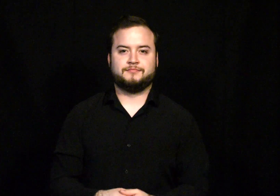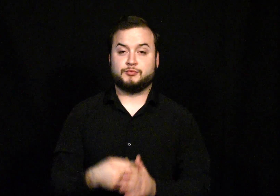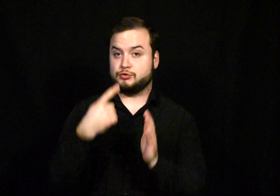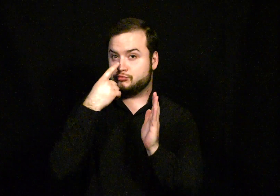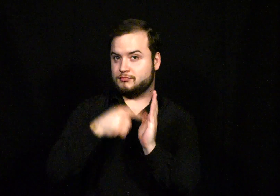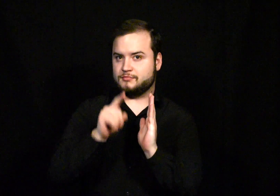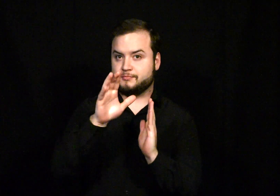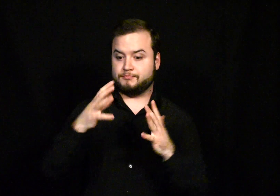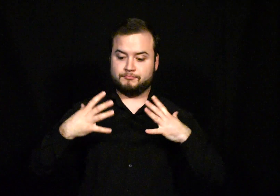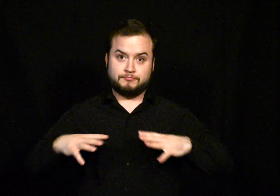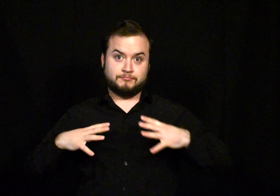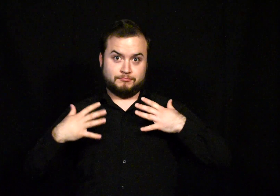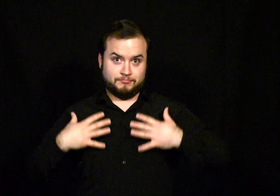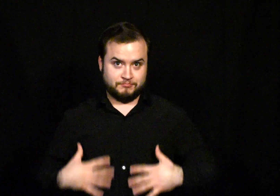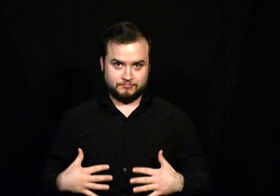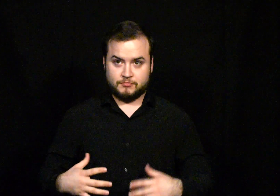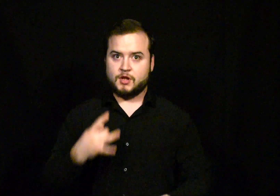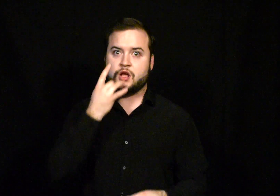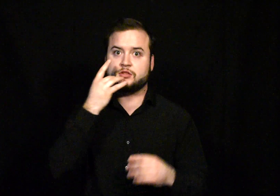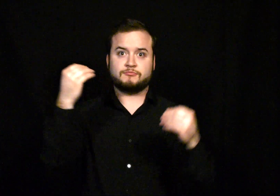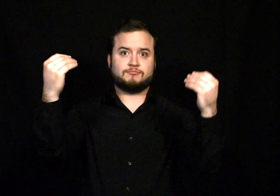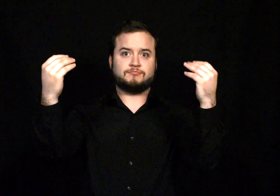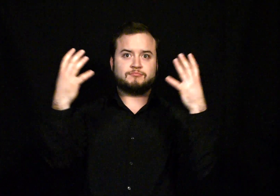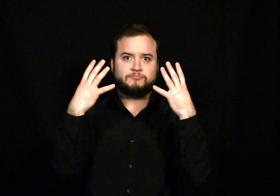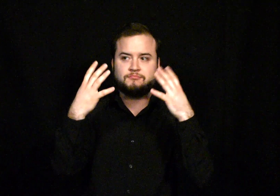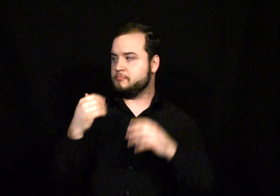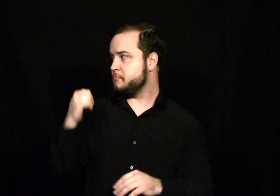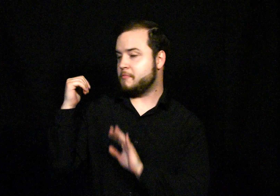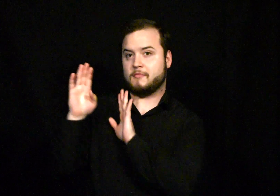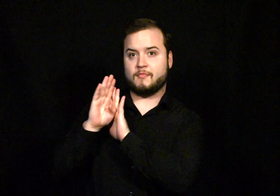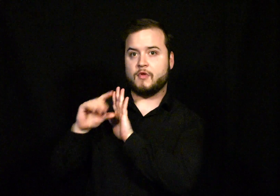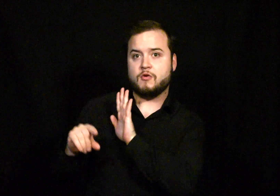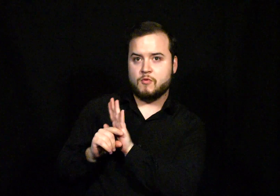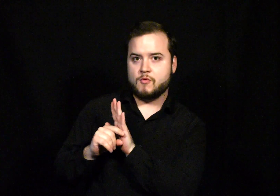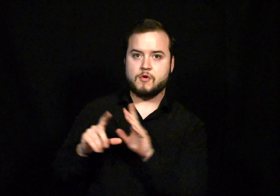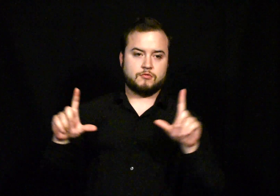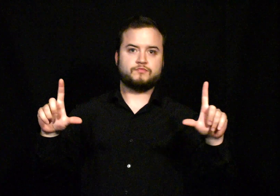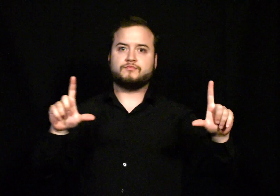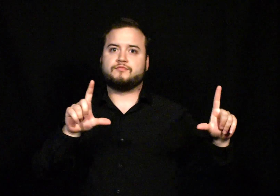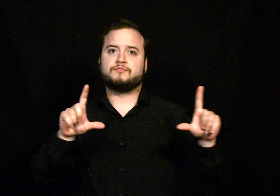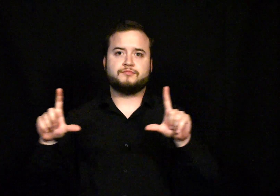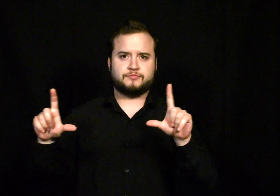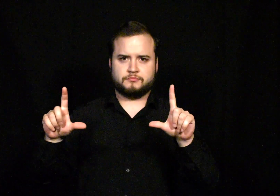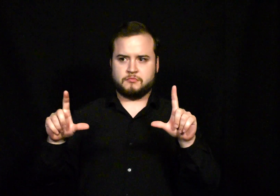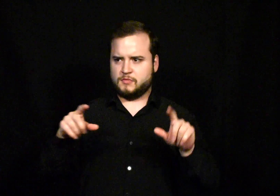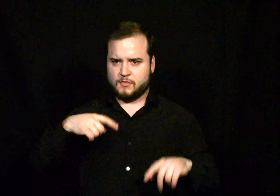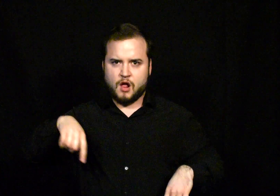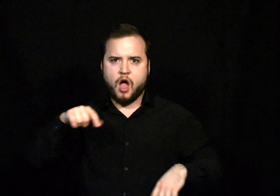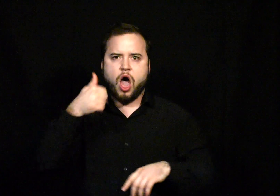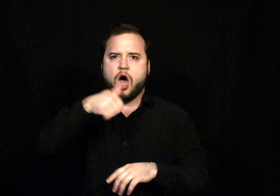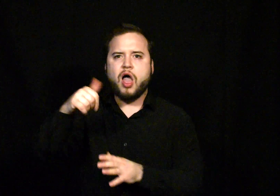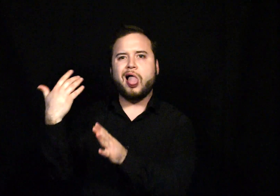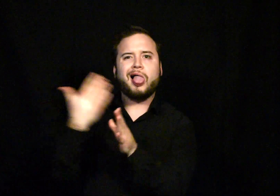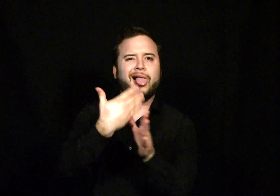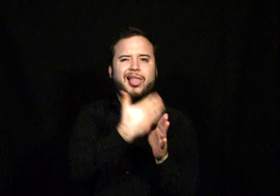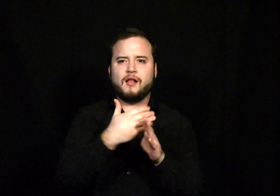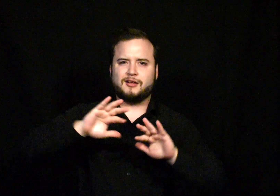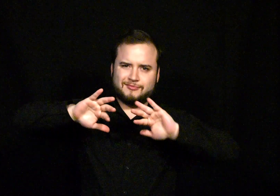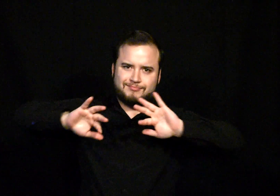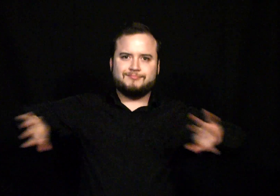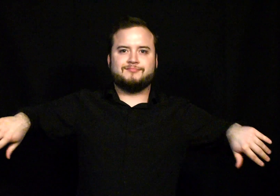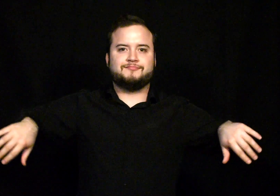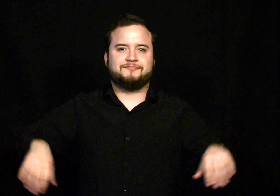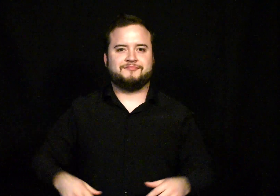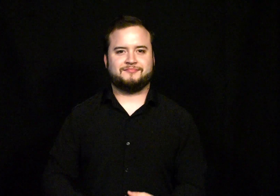Check your wardrobe, your lighting, your background, framing, and eliminate any possible distractions.